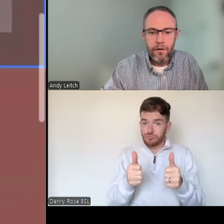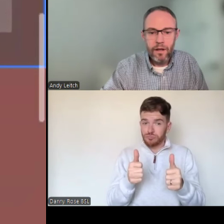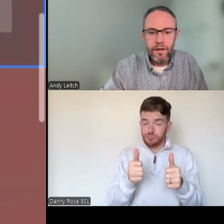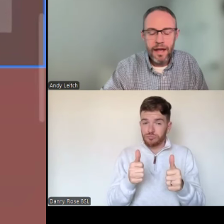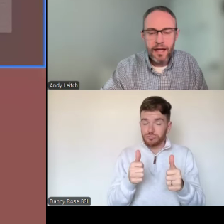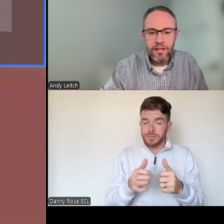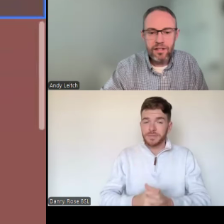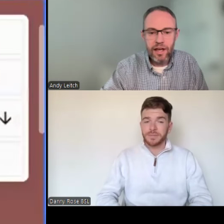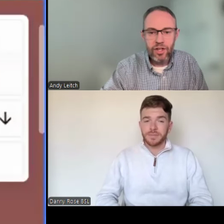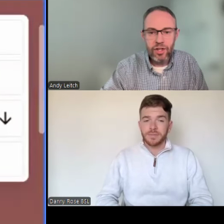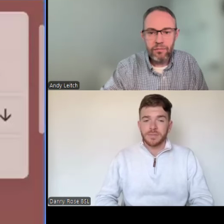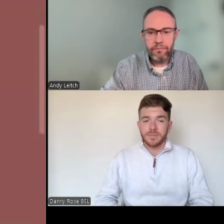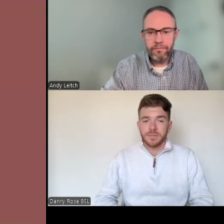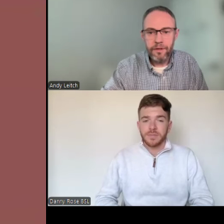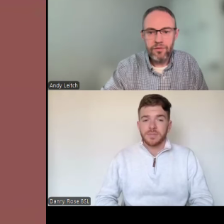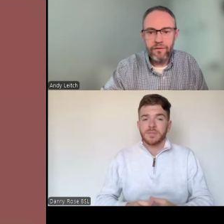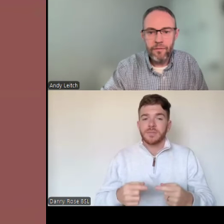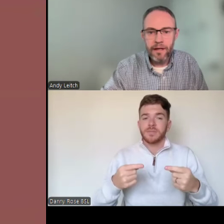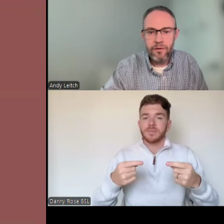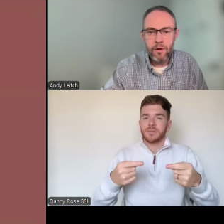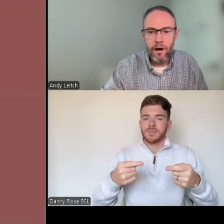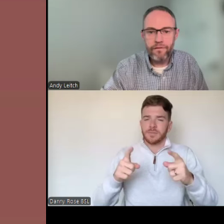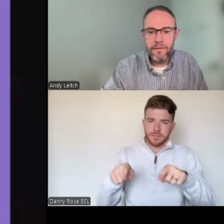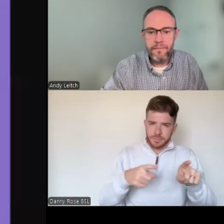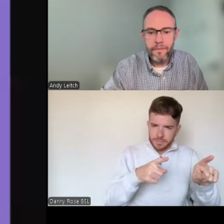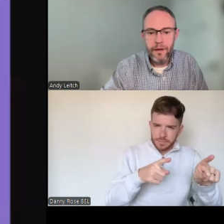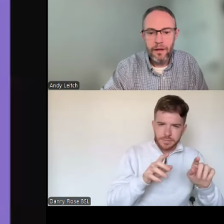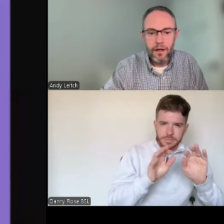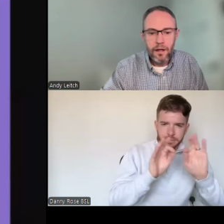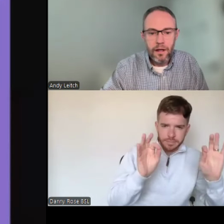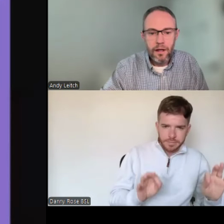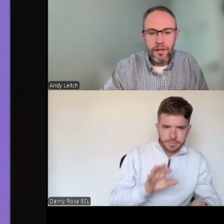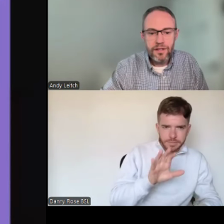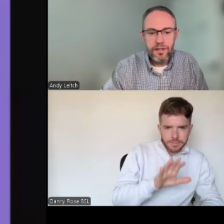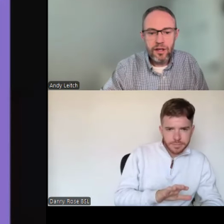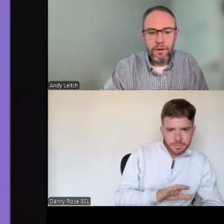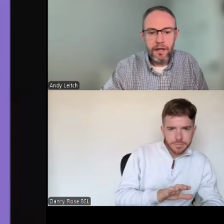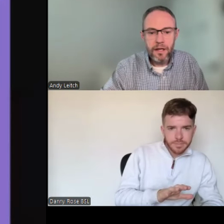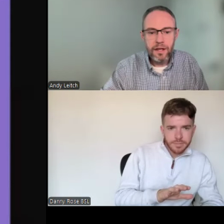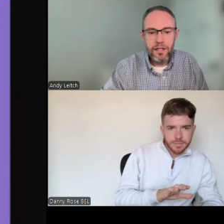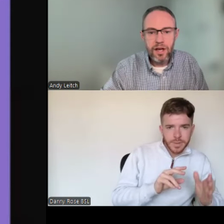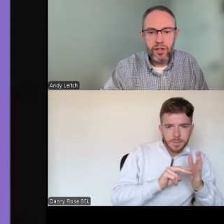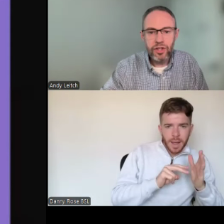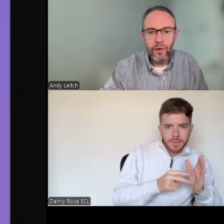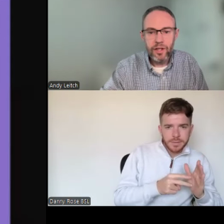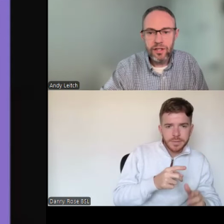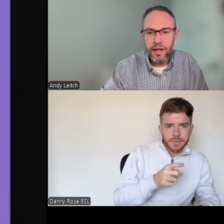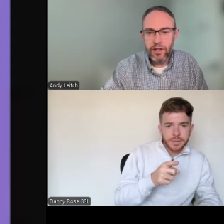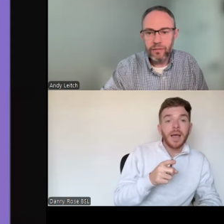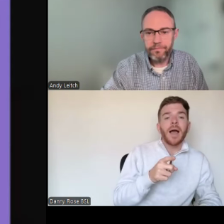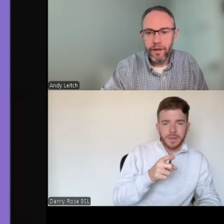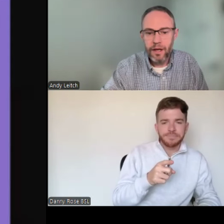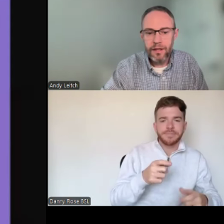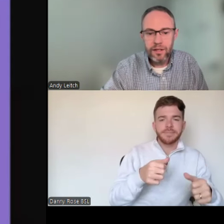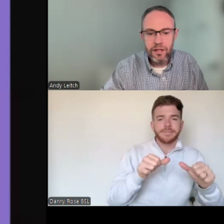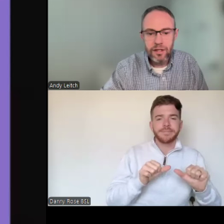Right. The next section, let's refer back to our wireframe, this is going to be the guitar tuition section.